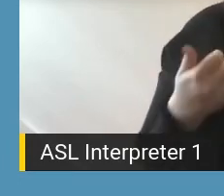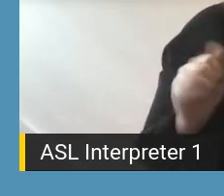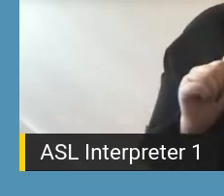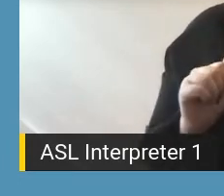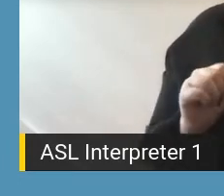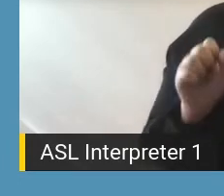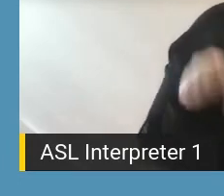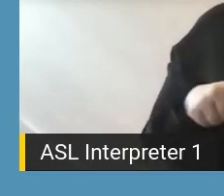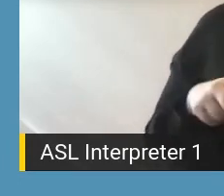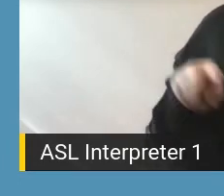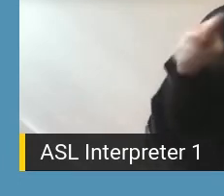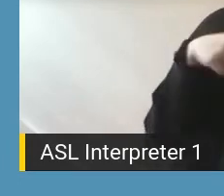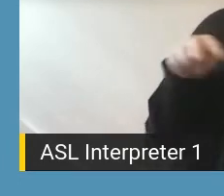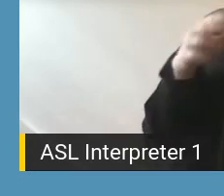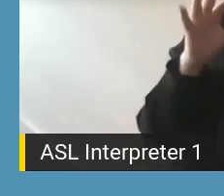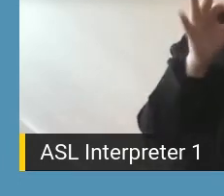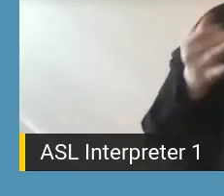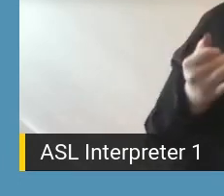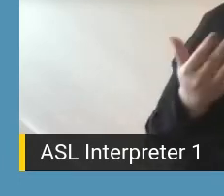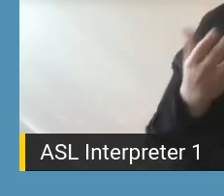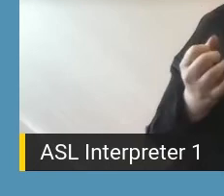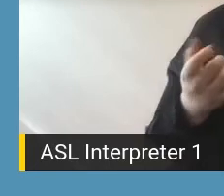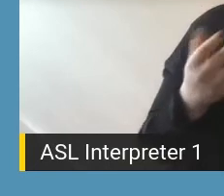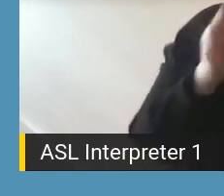sense if you want if it's worth paying for.